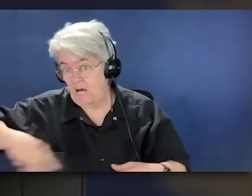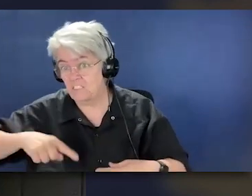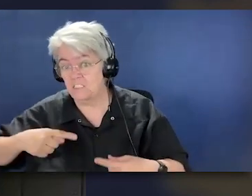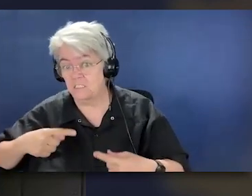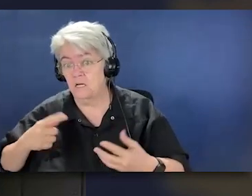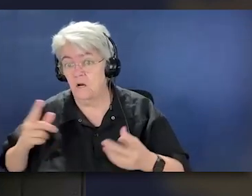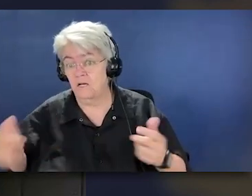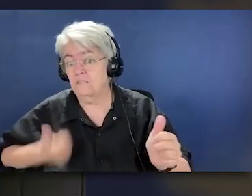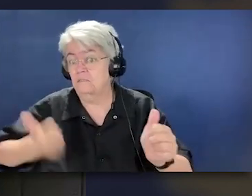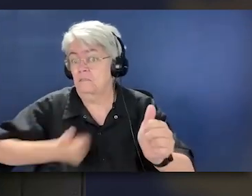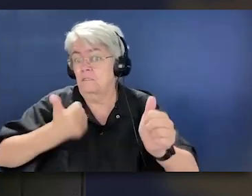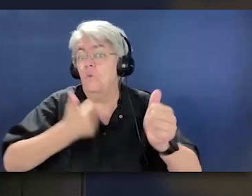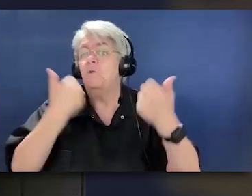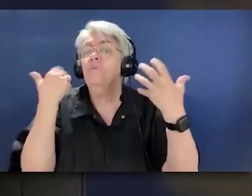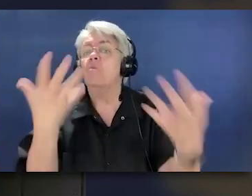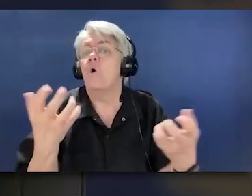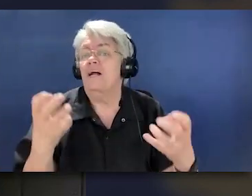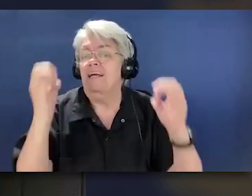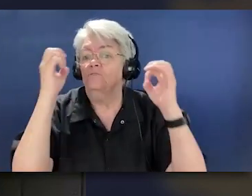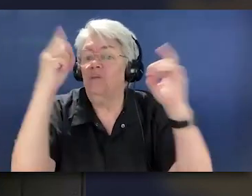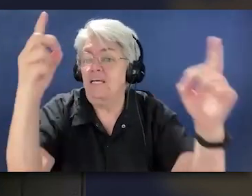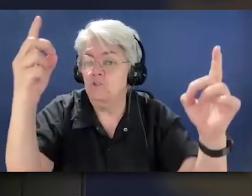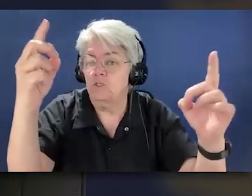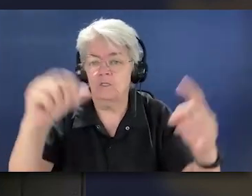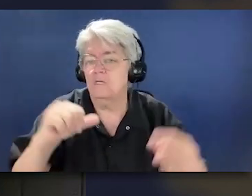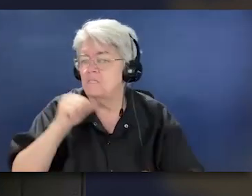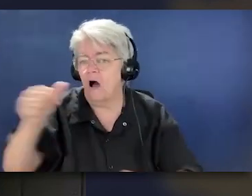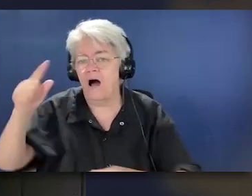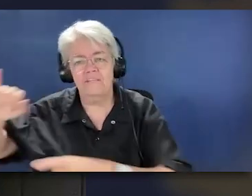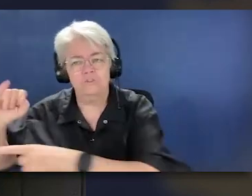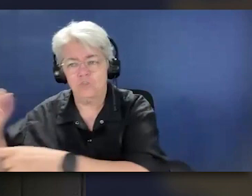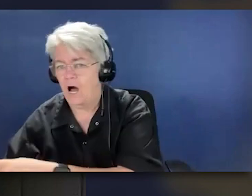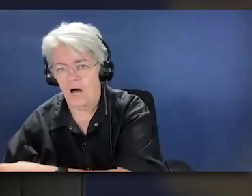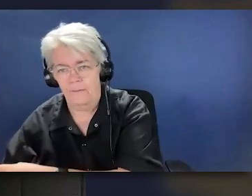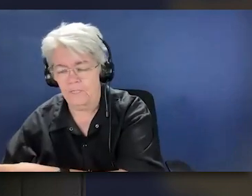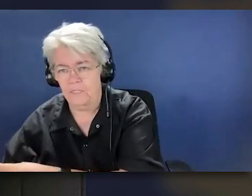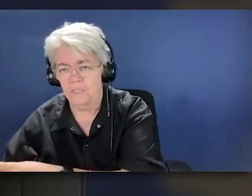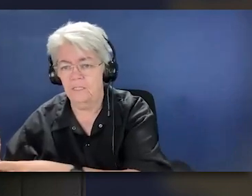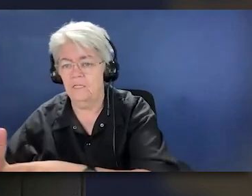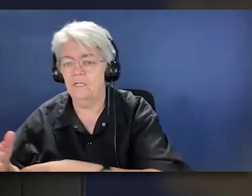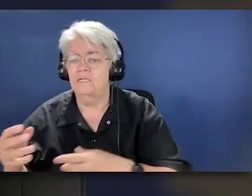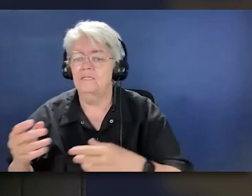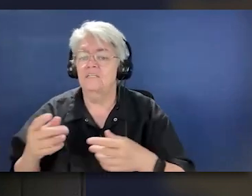that there is something more to this that is of value. We can’t, from the classroom,